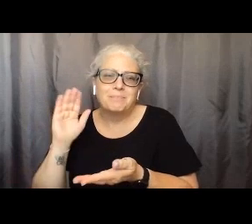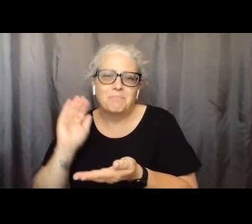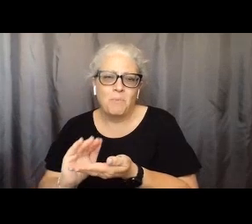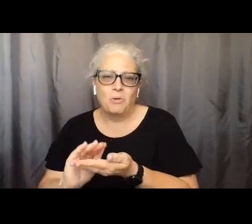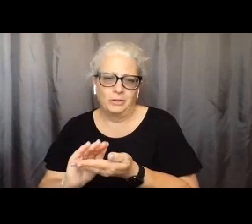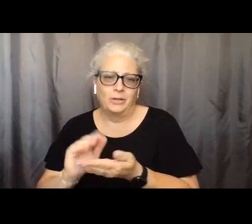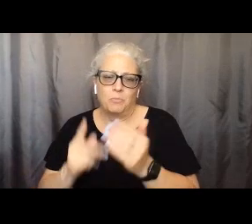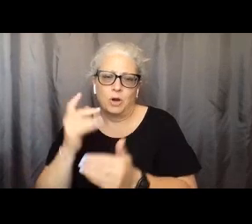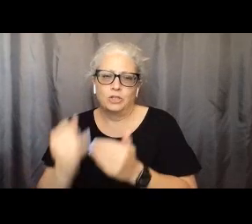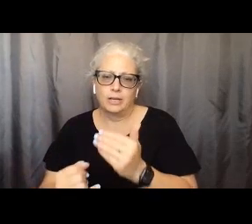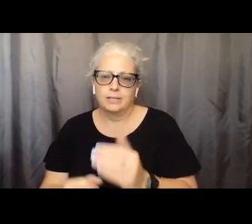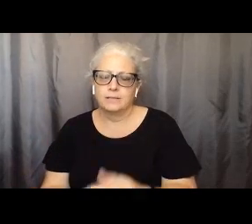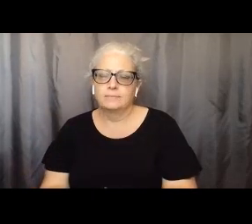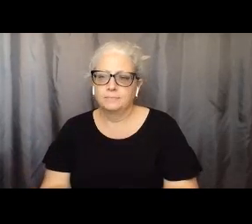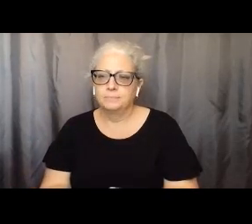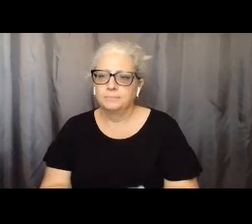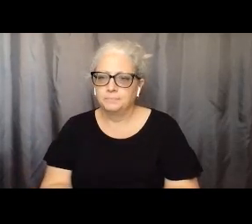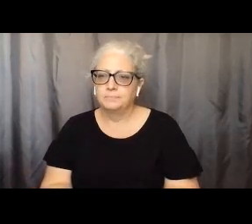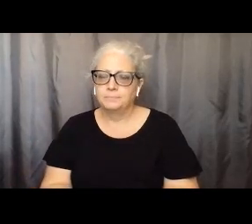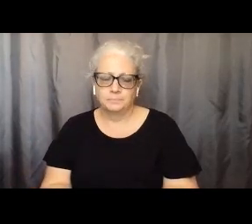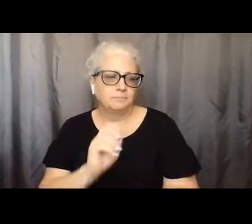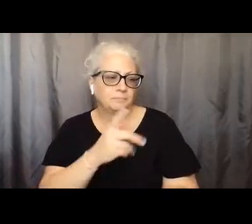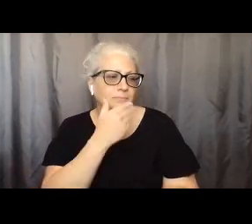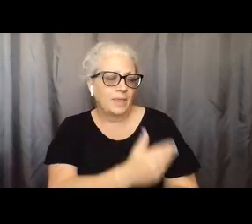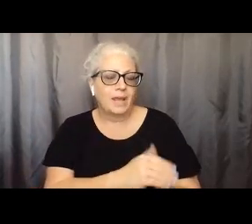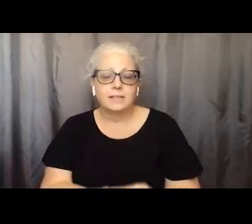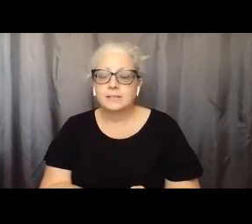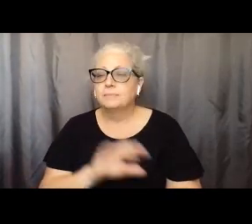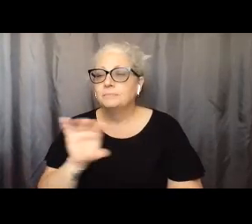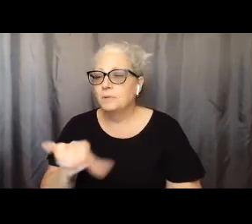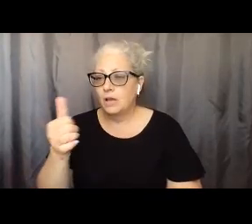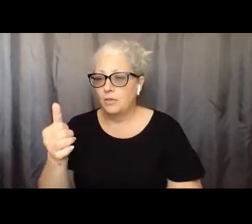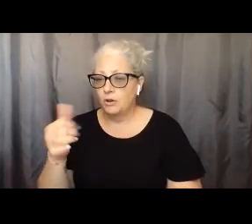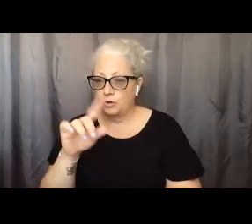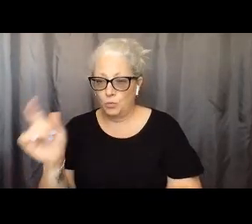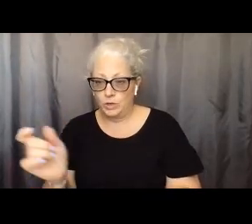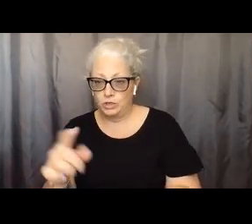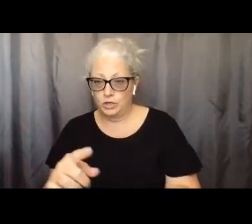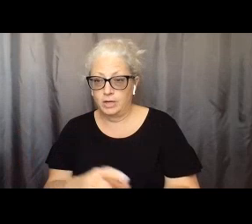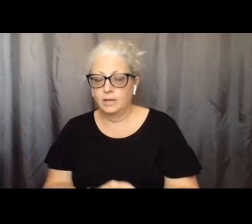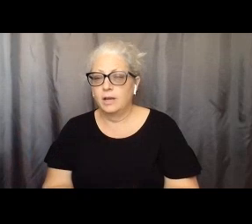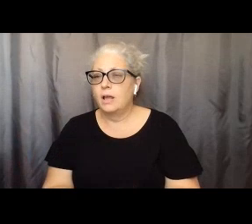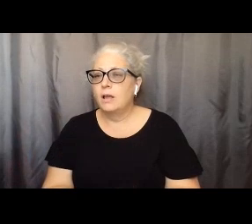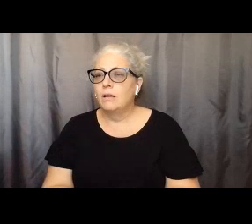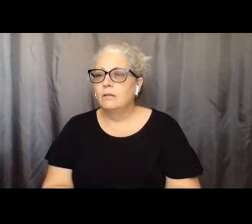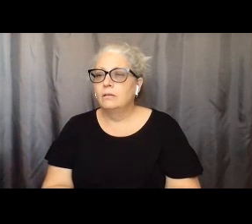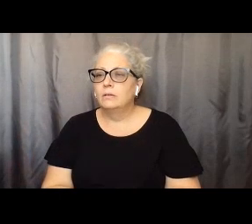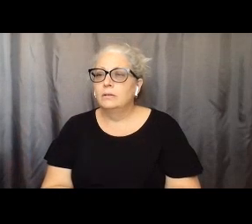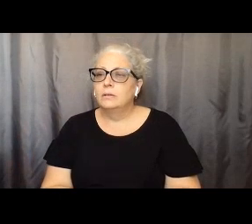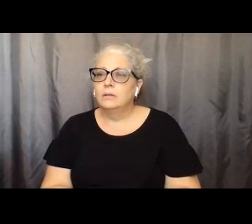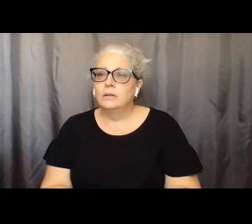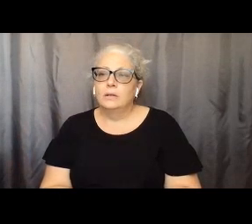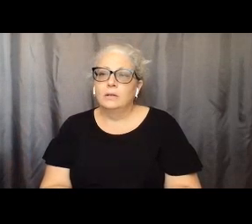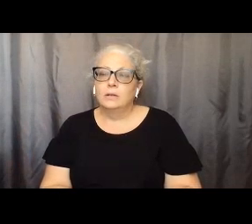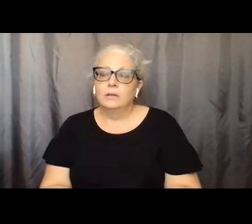[Rachelle Johnson (DES)] Great, thanks for that, Roby. [Rachelle Johnson (DES)] And we got another question. [Rachelle Johnson (DES)] Will there be a space to report